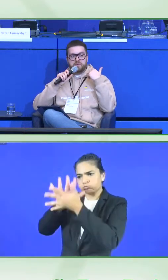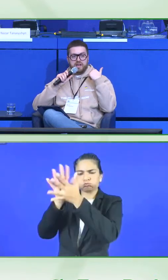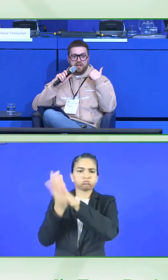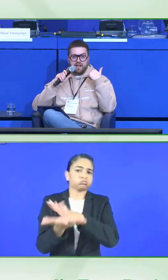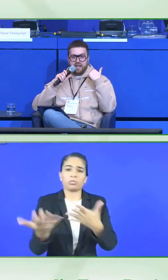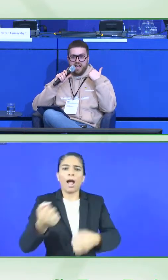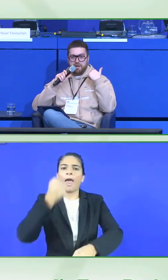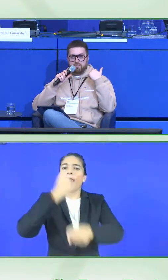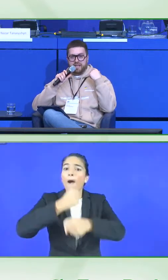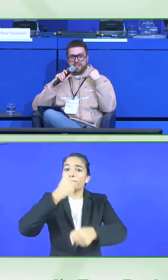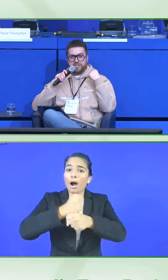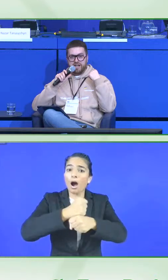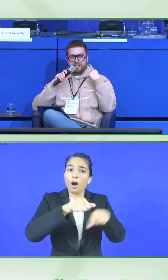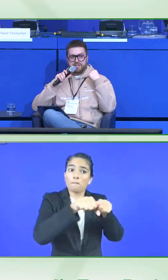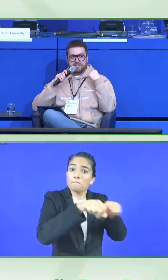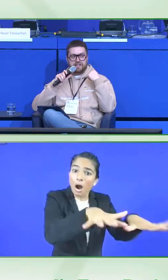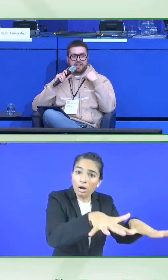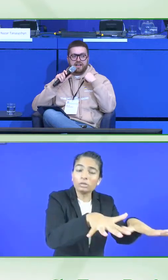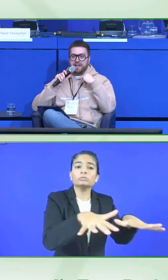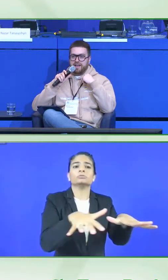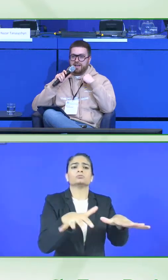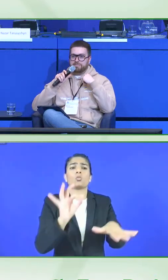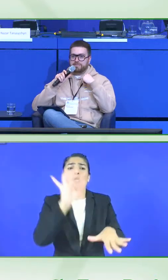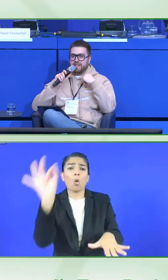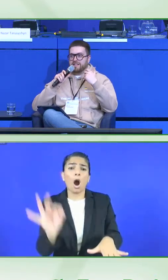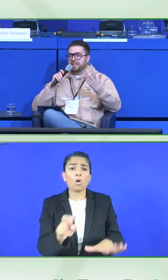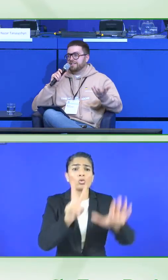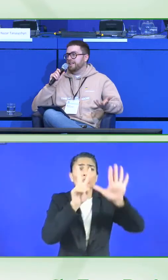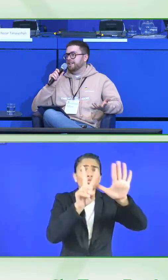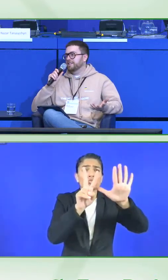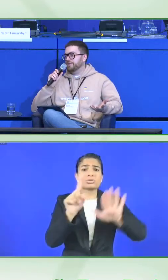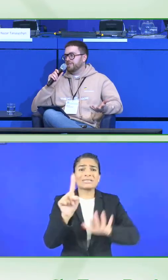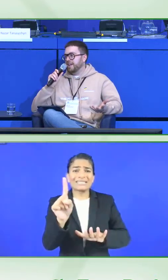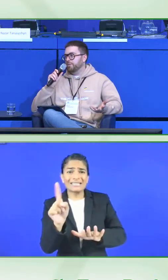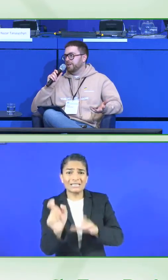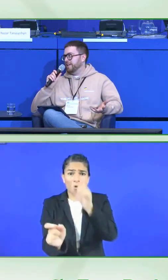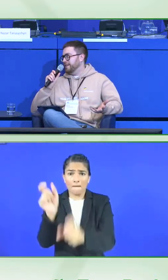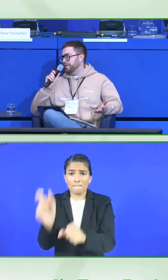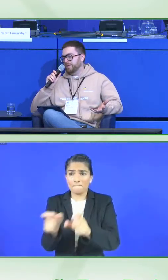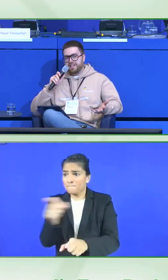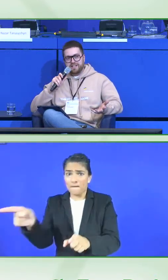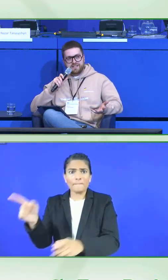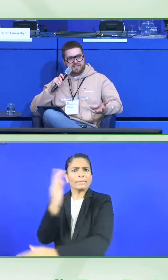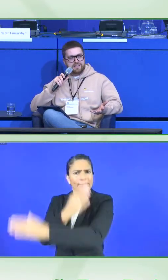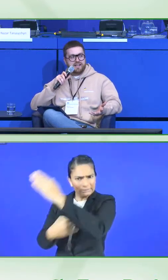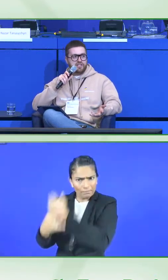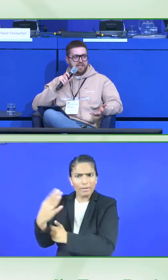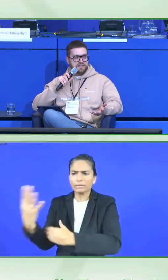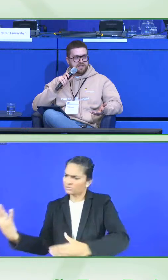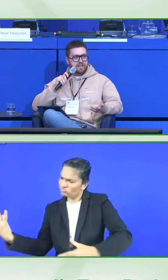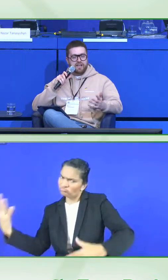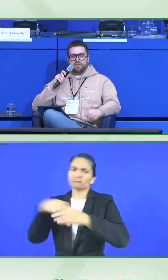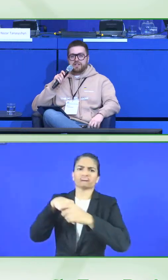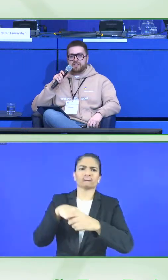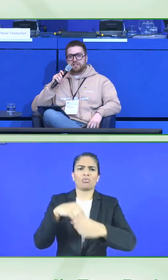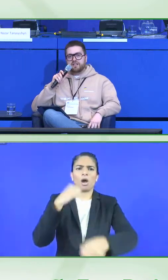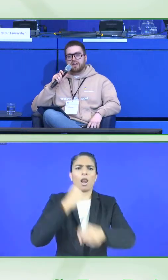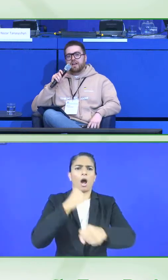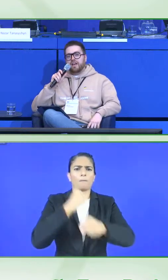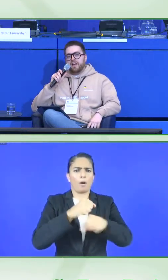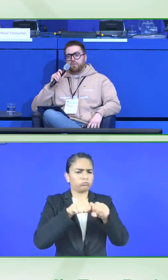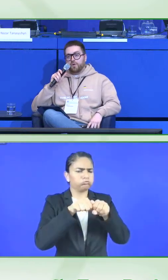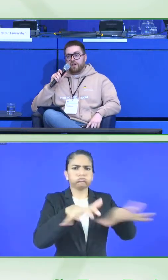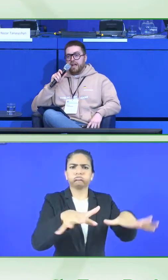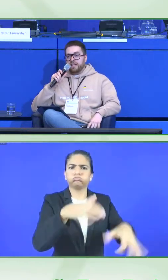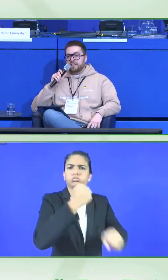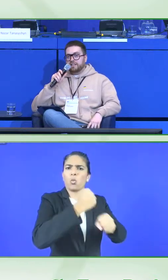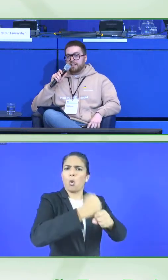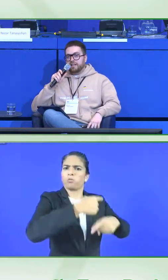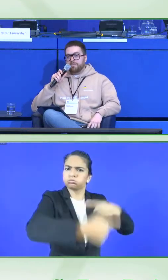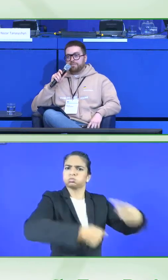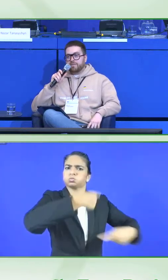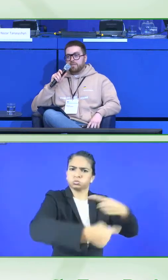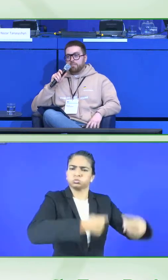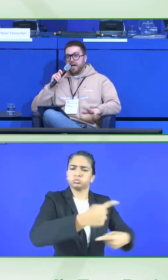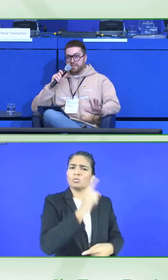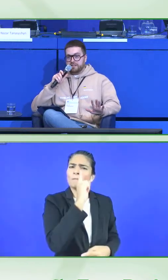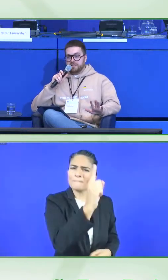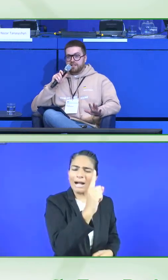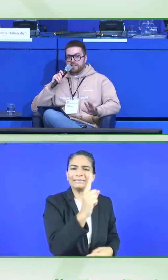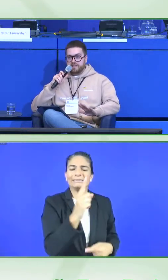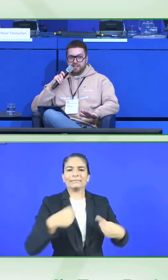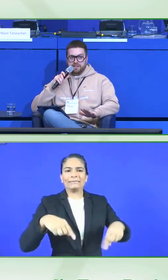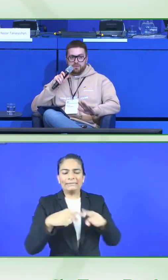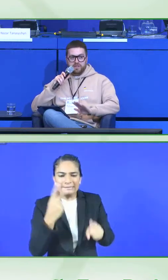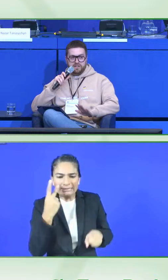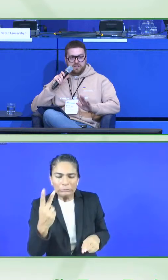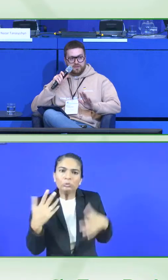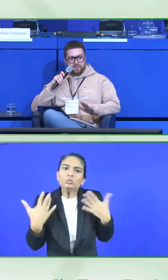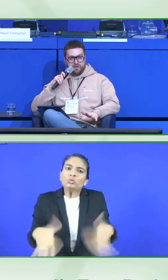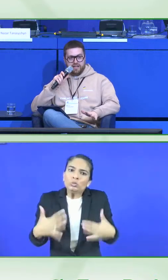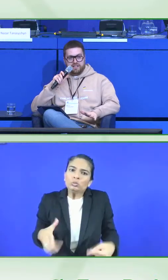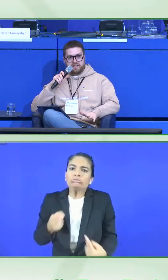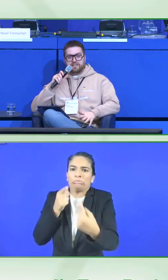We now go to Ukraine, and to the left of me is a sitting czar.